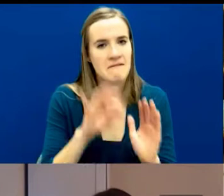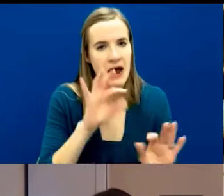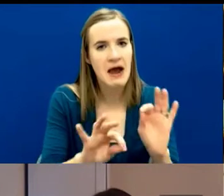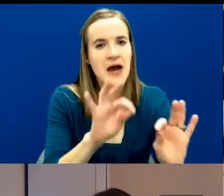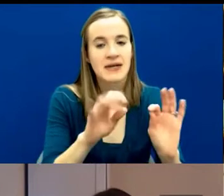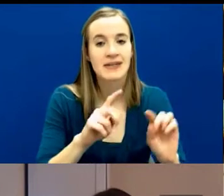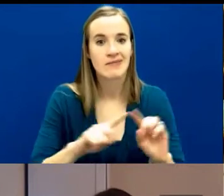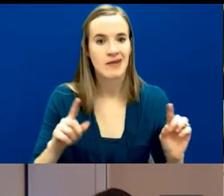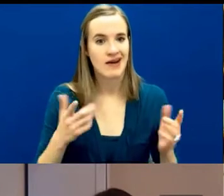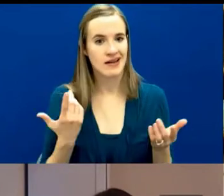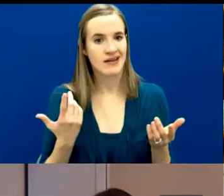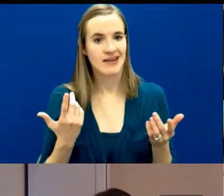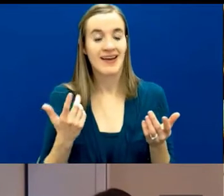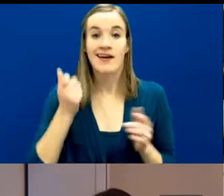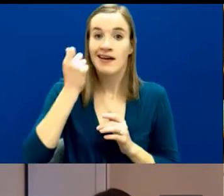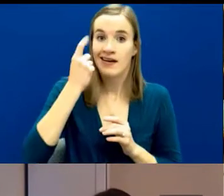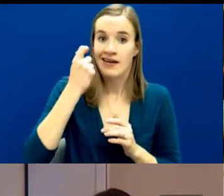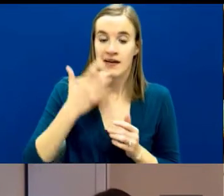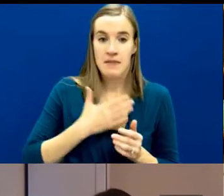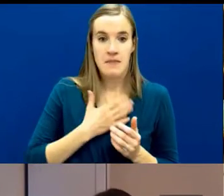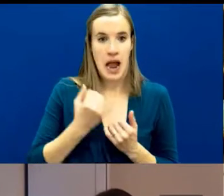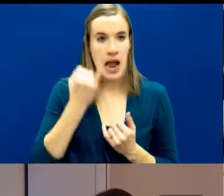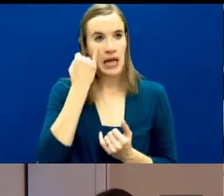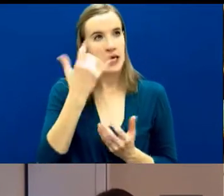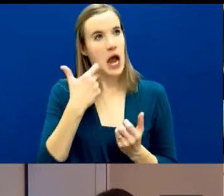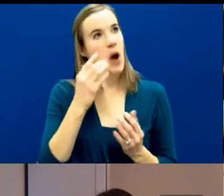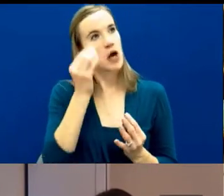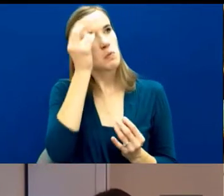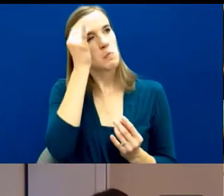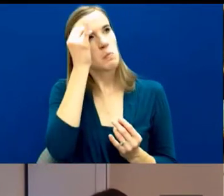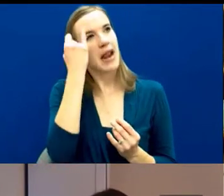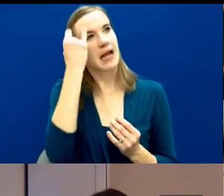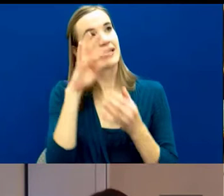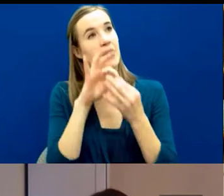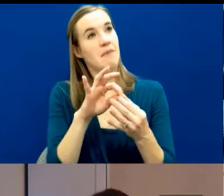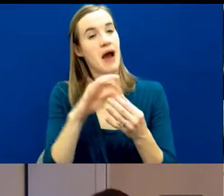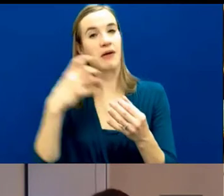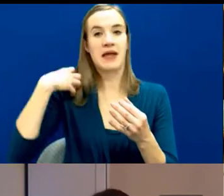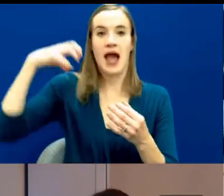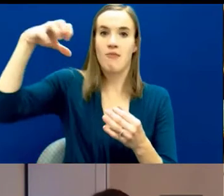just as I was working on an idea about the Capitol Crawl, and I'm trying to get